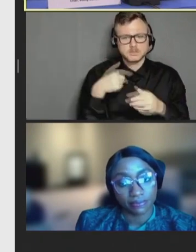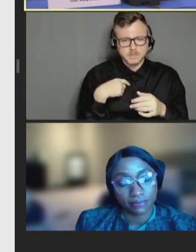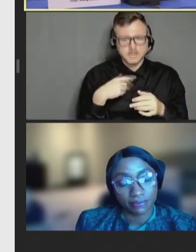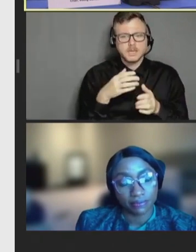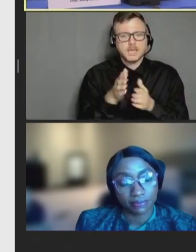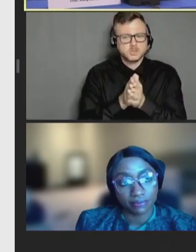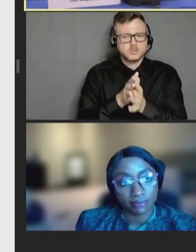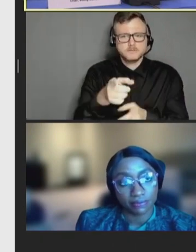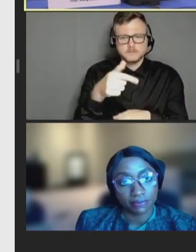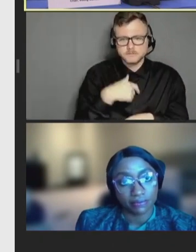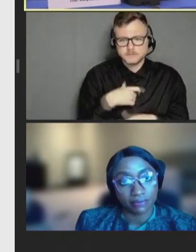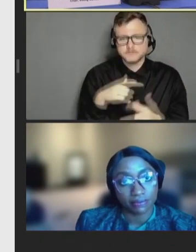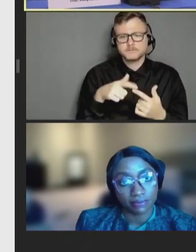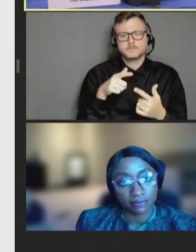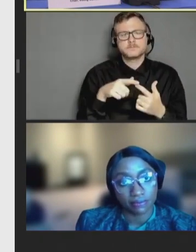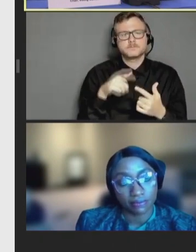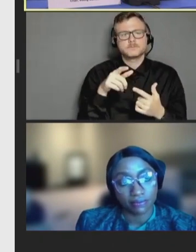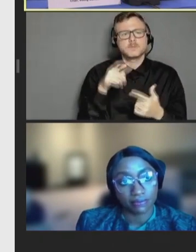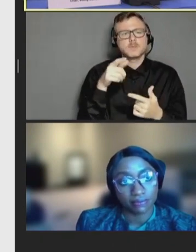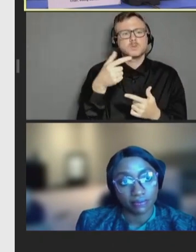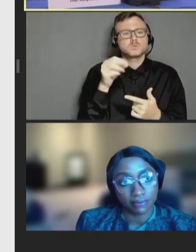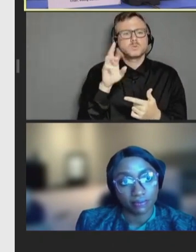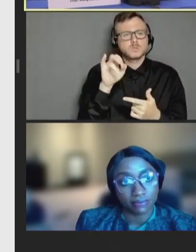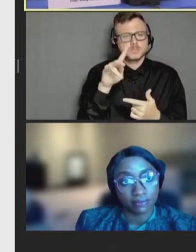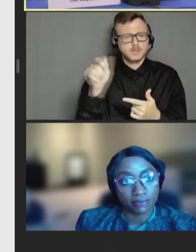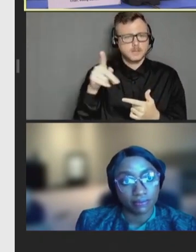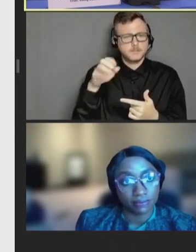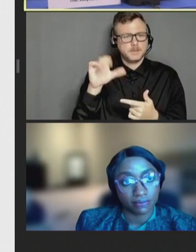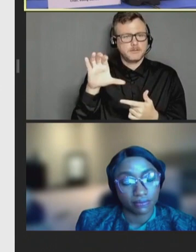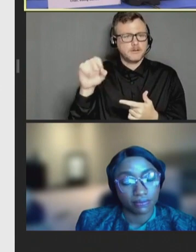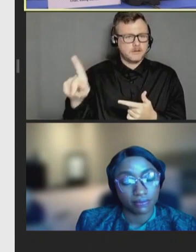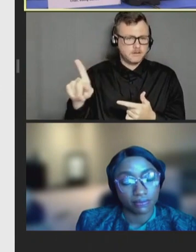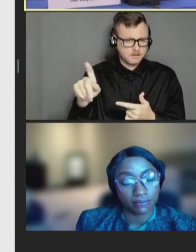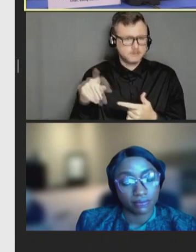for Disease Control and Prevention, Dr. Meredith Allen from the Association of